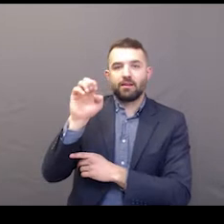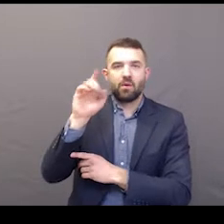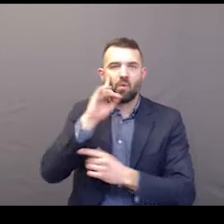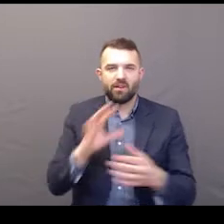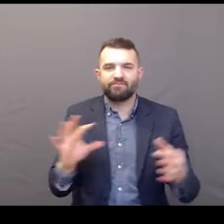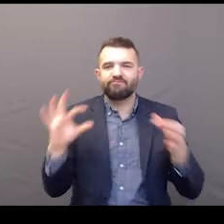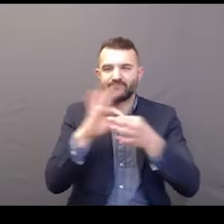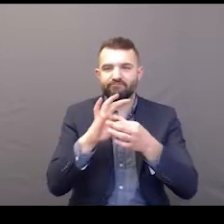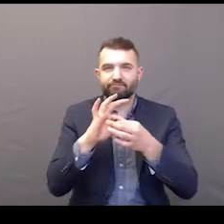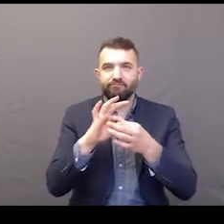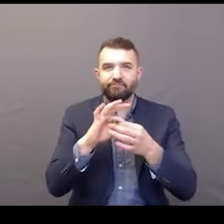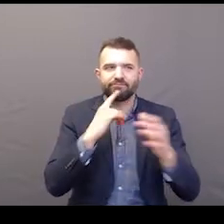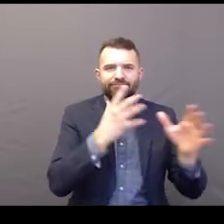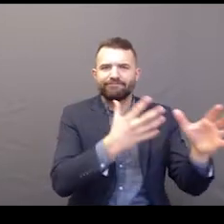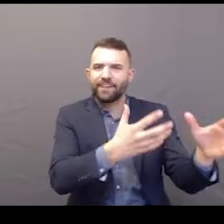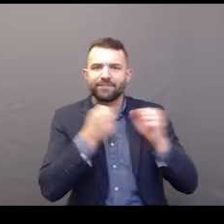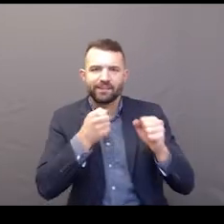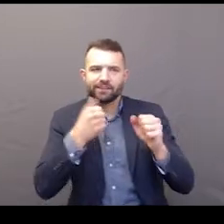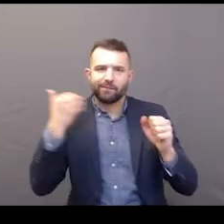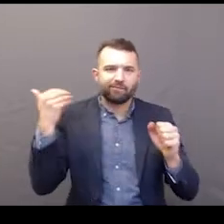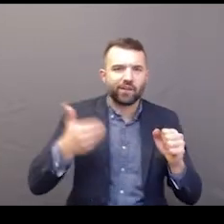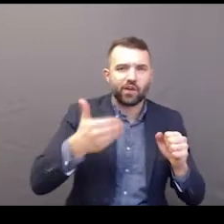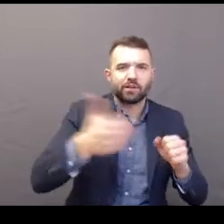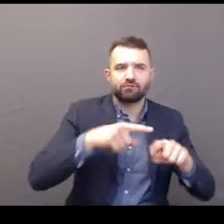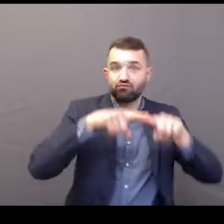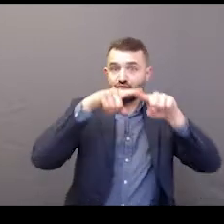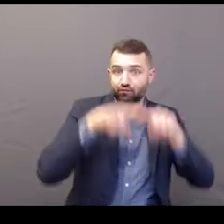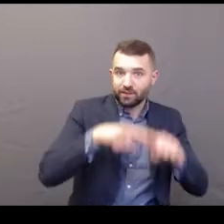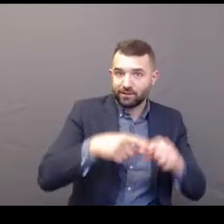fast, frequent and reliable service. Riders will be able to transfer between